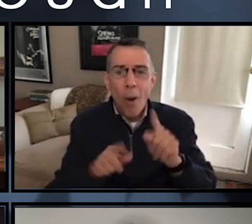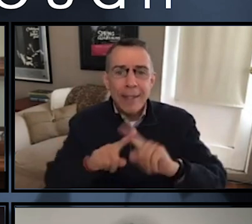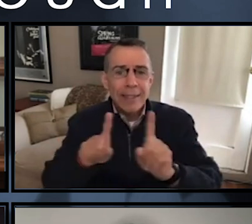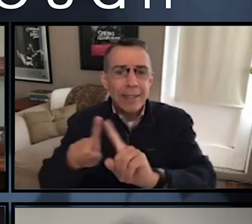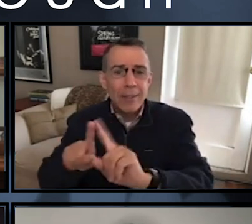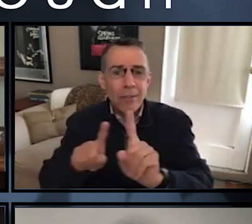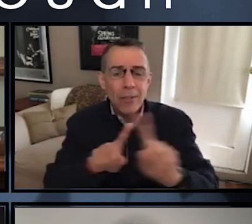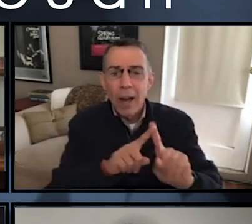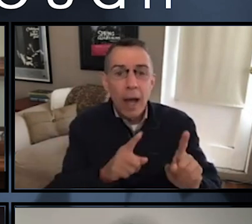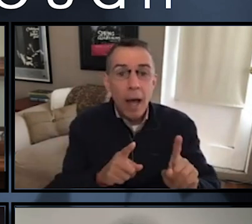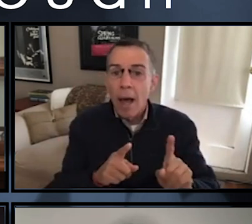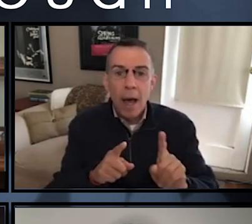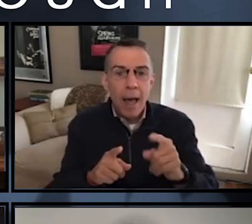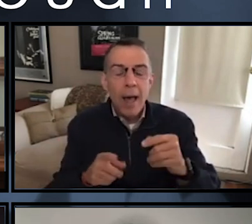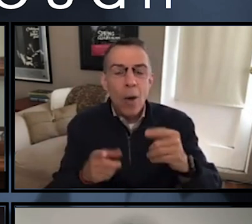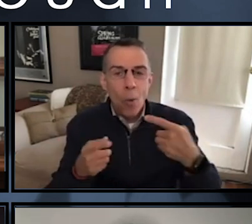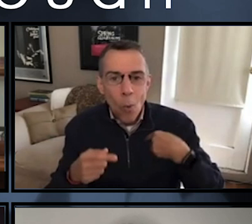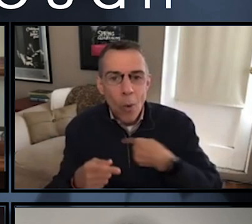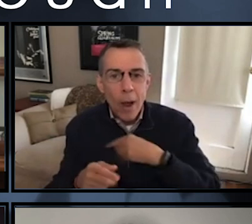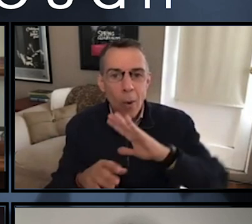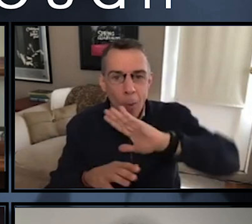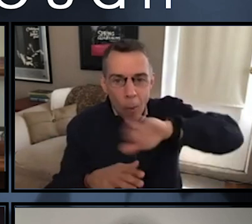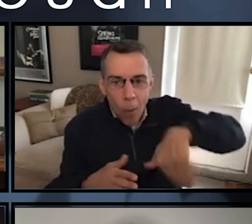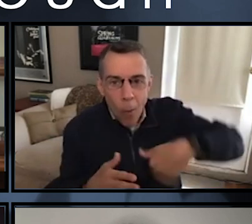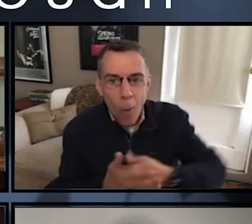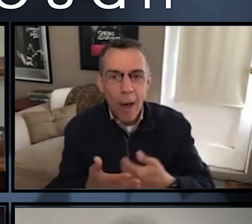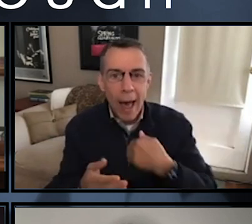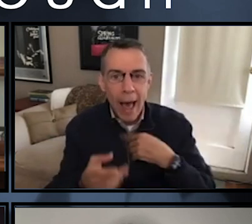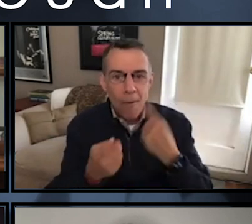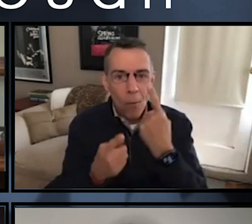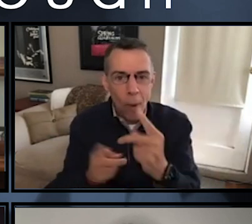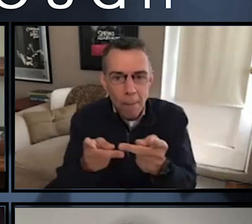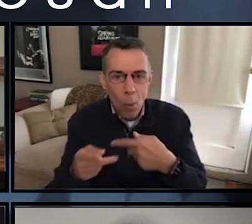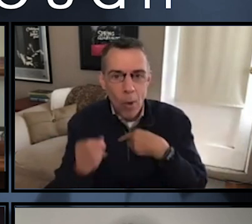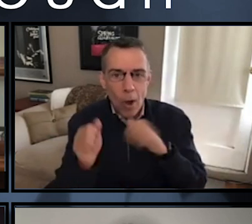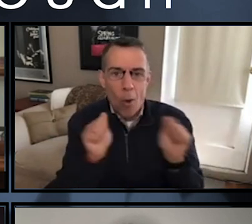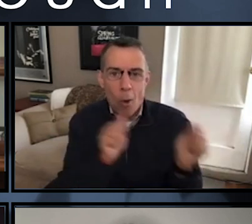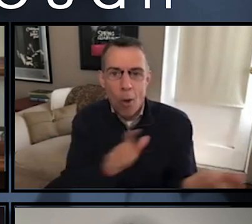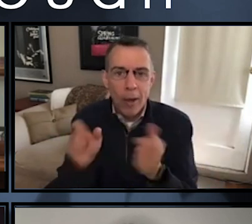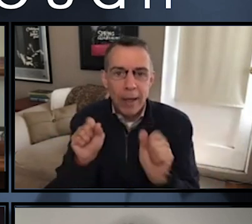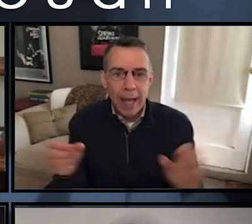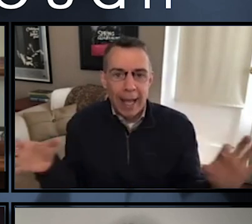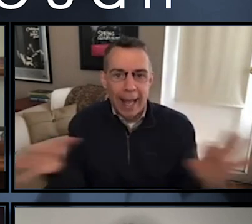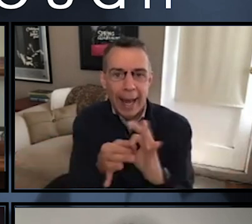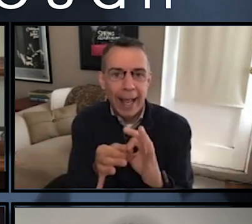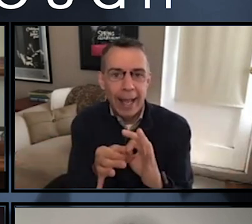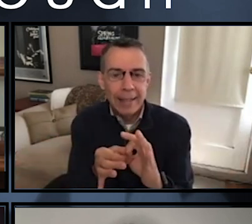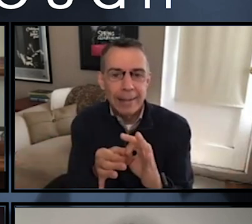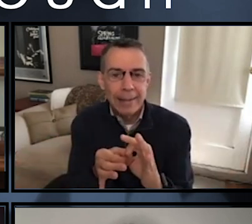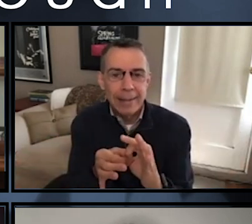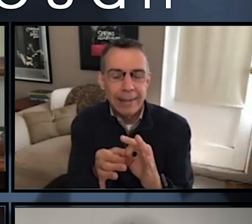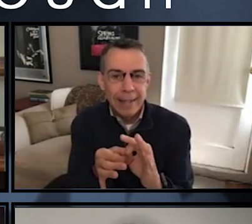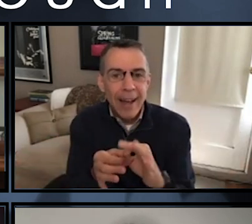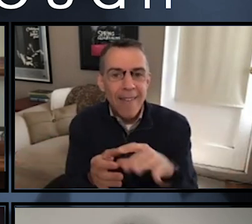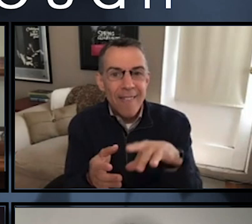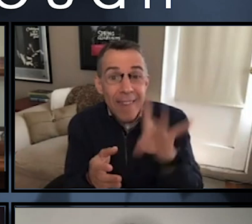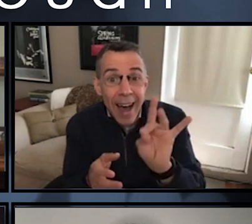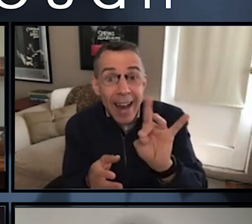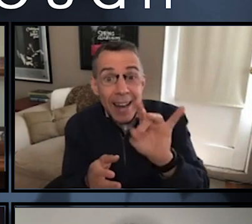resonant, connective place. And just finding that connection point,